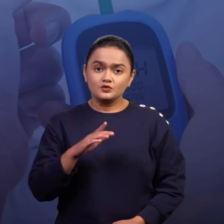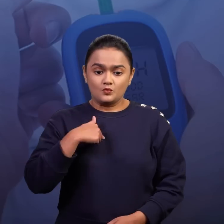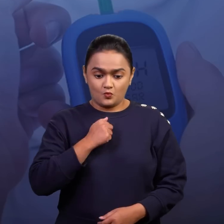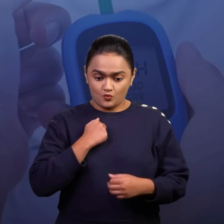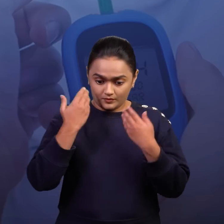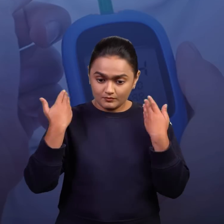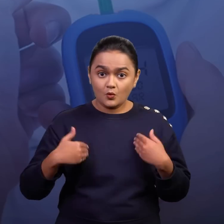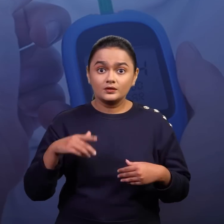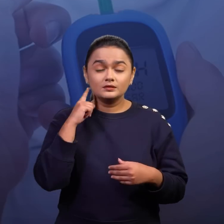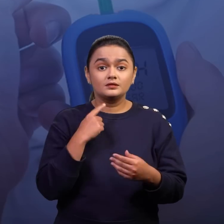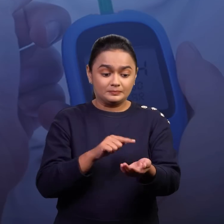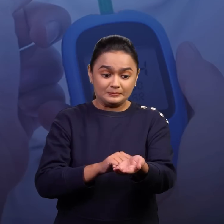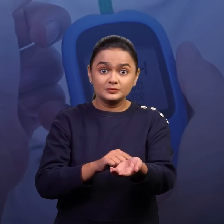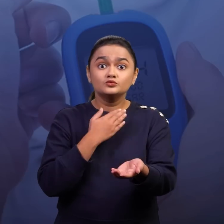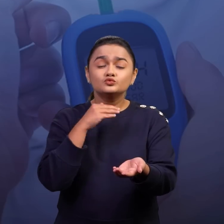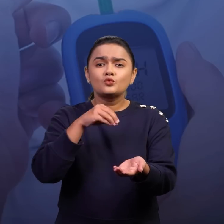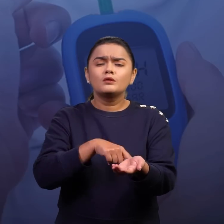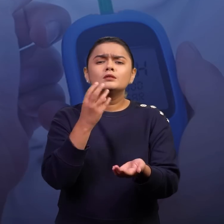What should be the blood sugar level in the body?